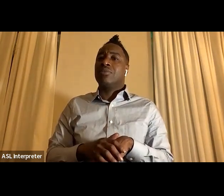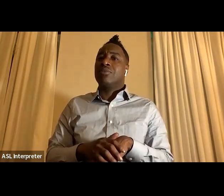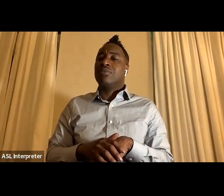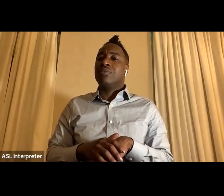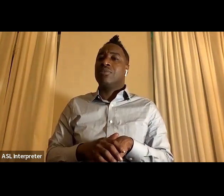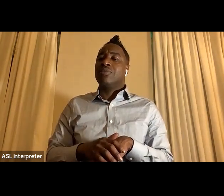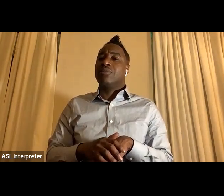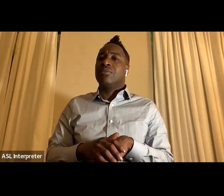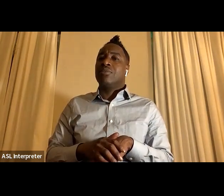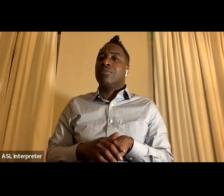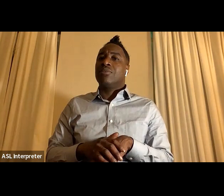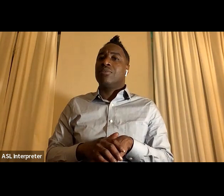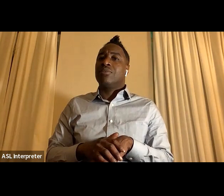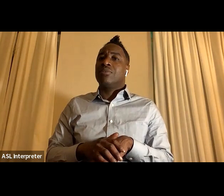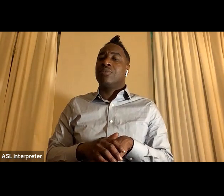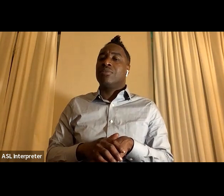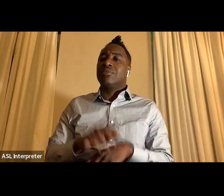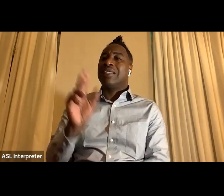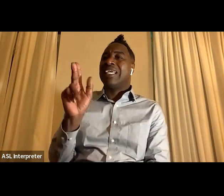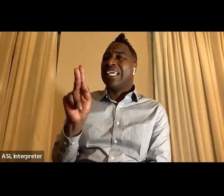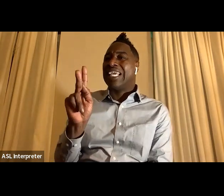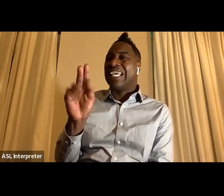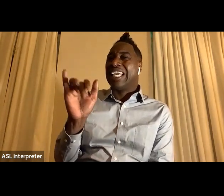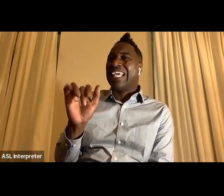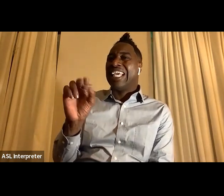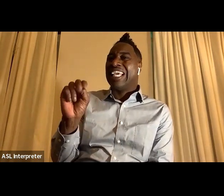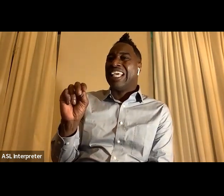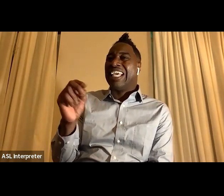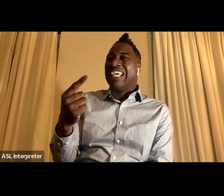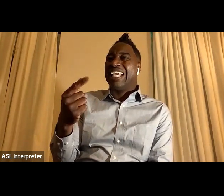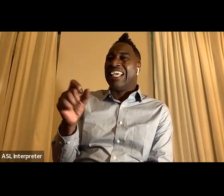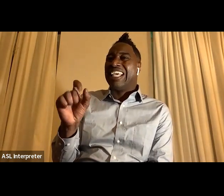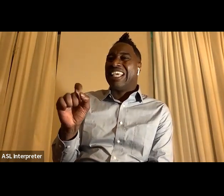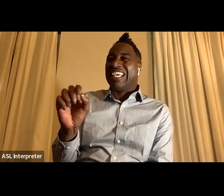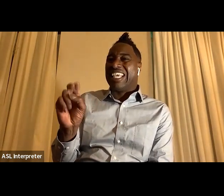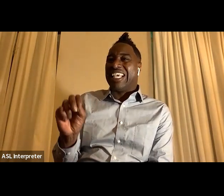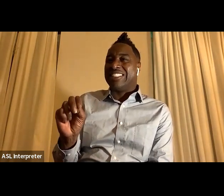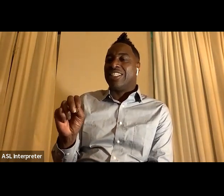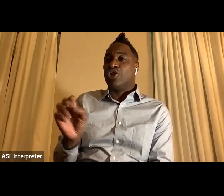how Kingston feels. Lester I spent a lot of my life when it comes to